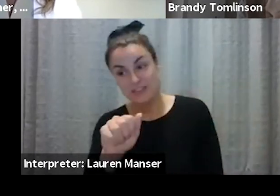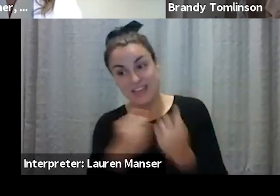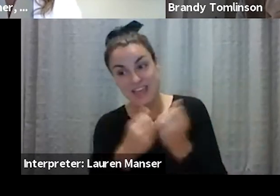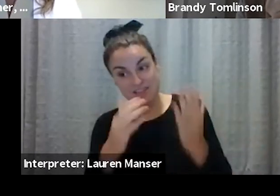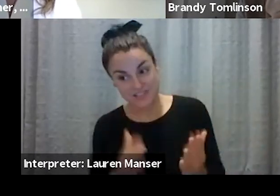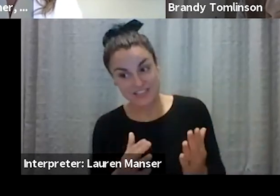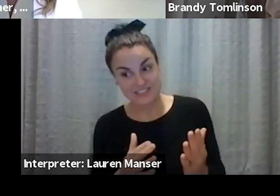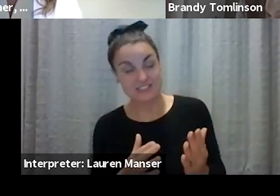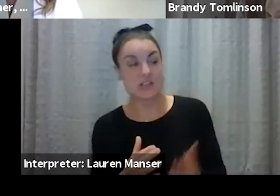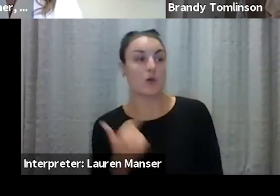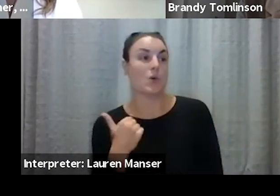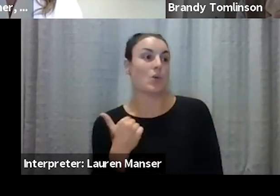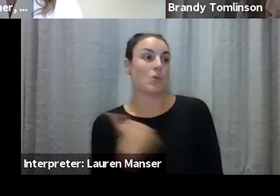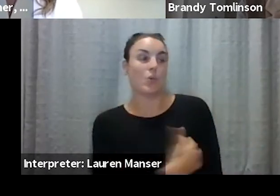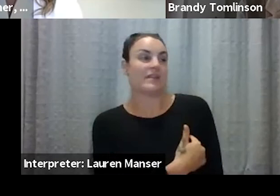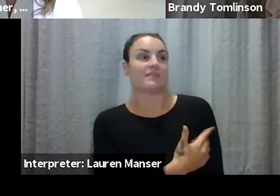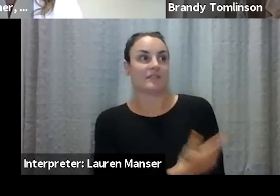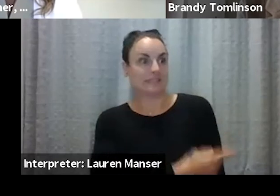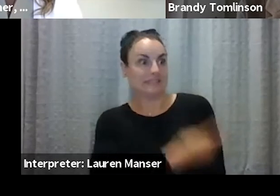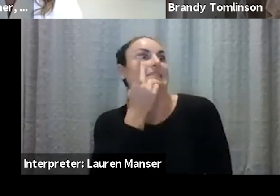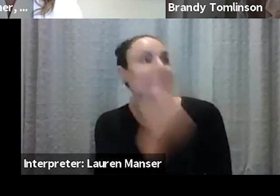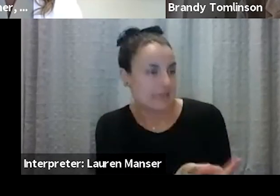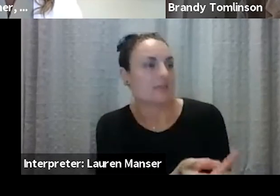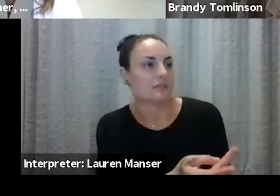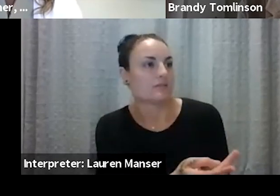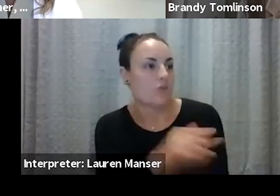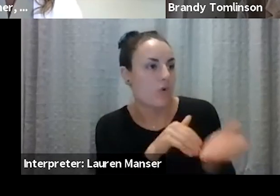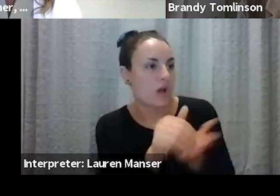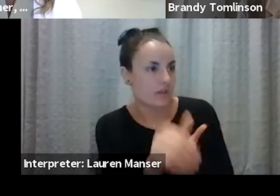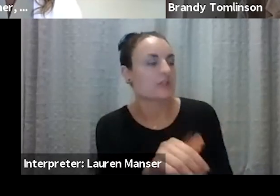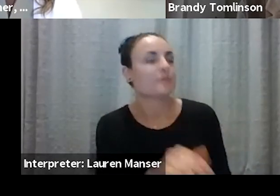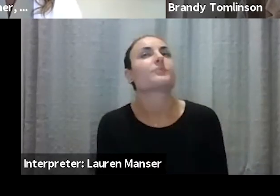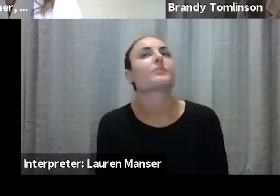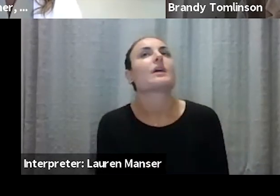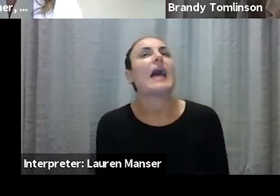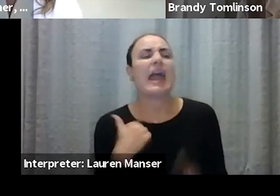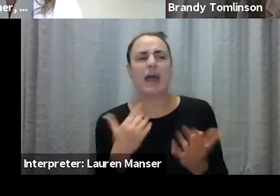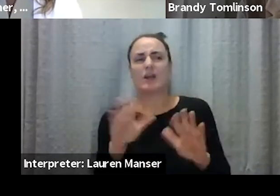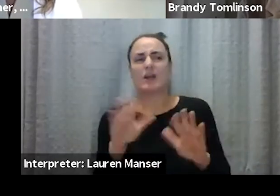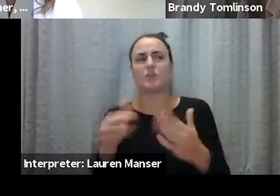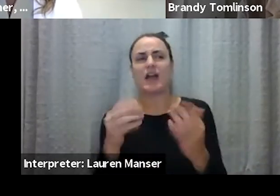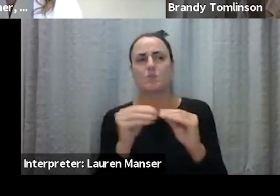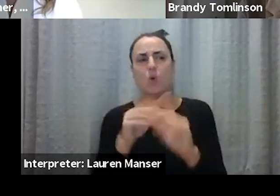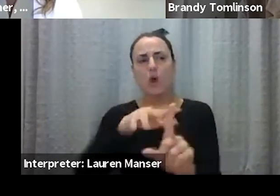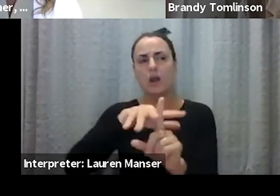And to give a little bit more context, what this means is that there have been, basically,